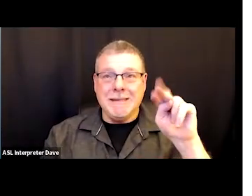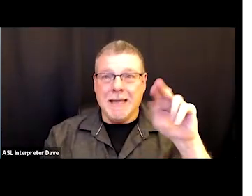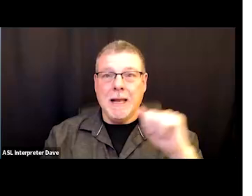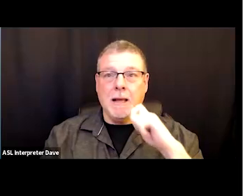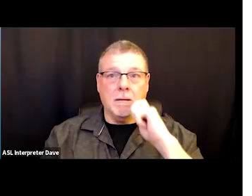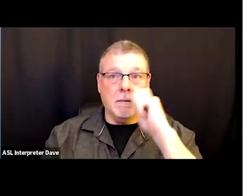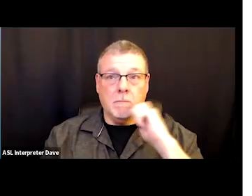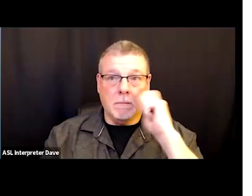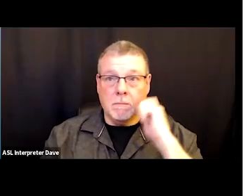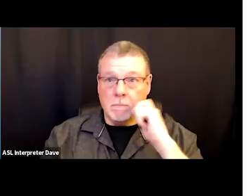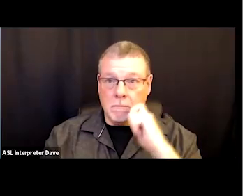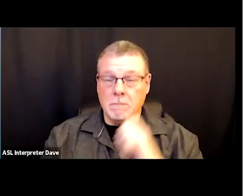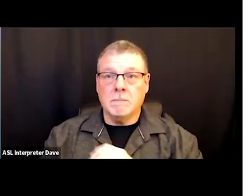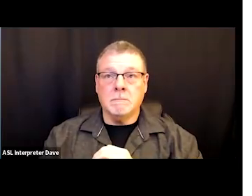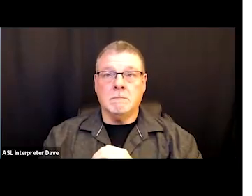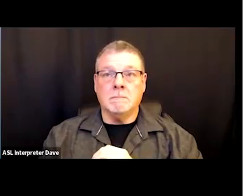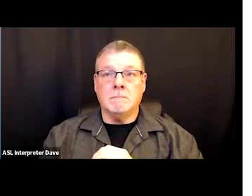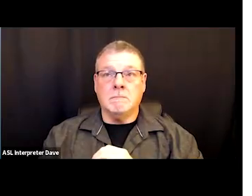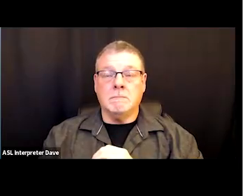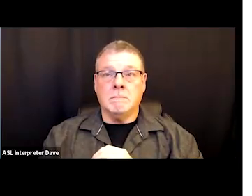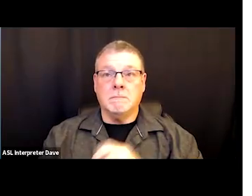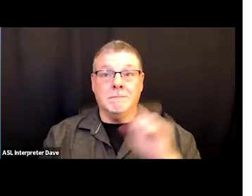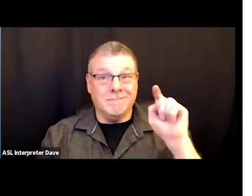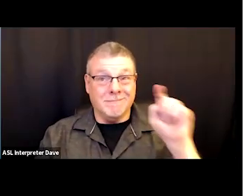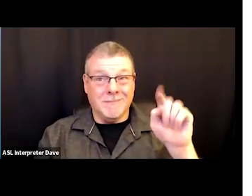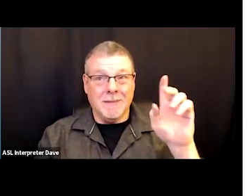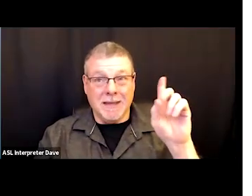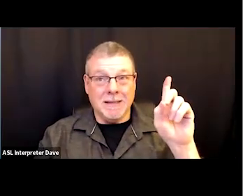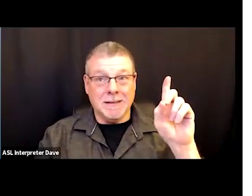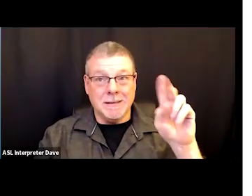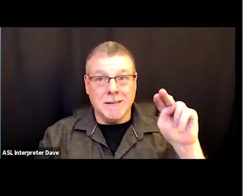that that DNA or parts of that DNA